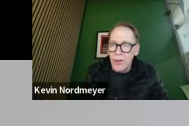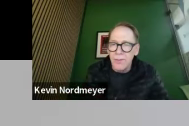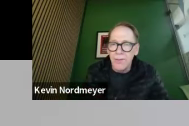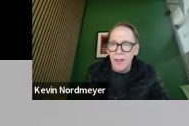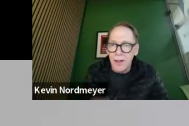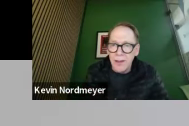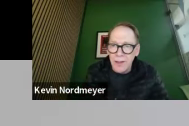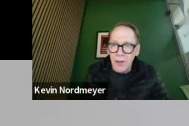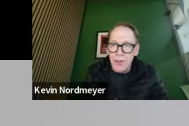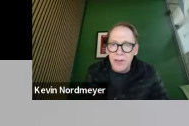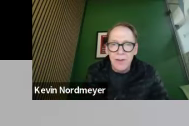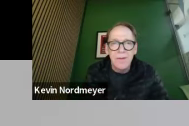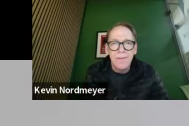for conducting their business.